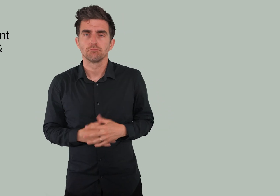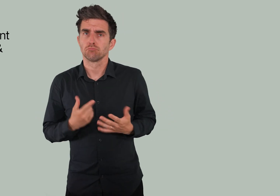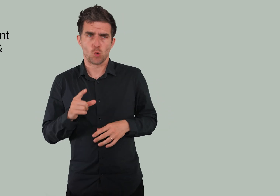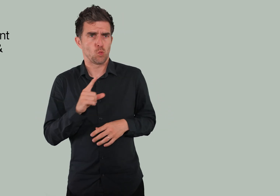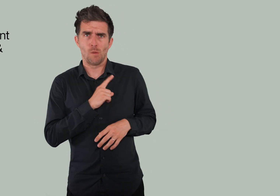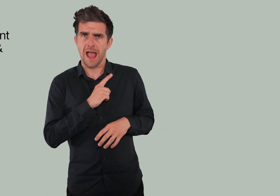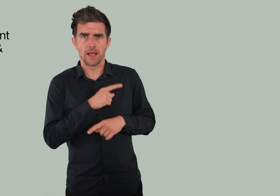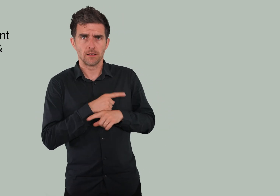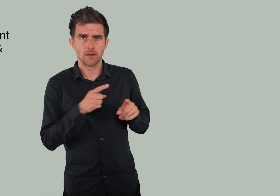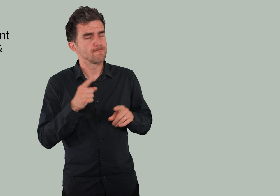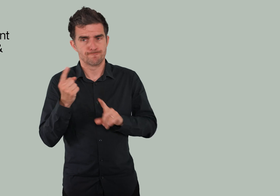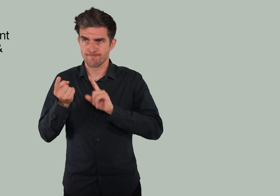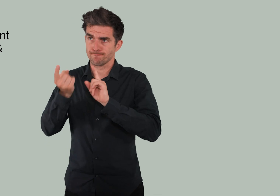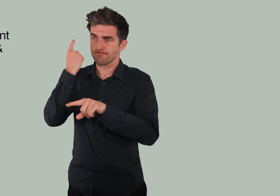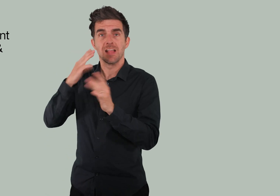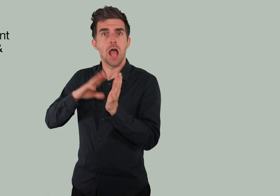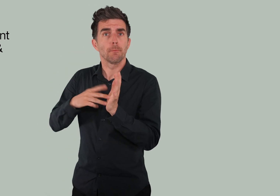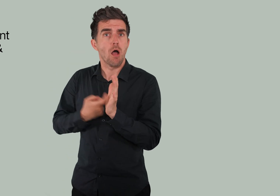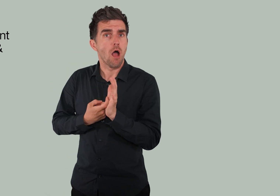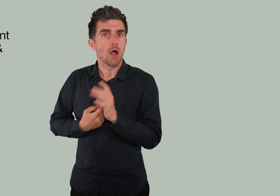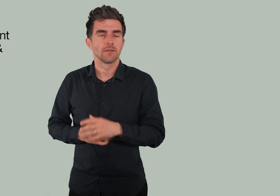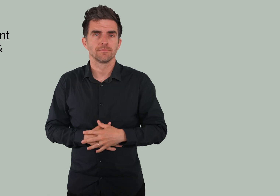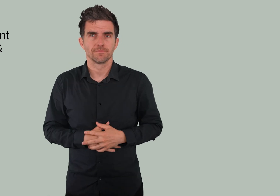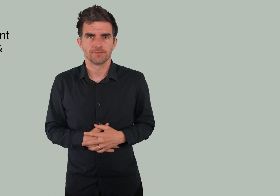Reasons applicants request a Mandatory Reconsideration